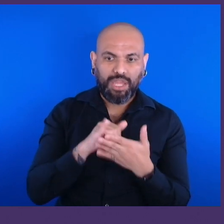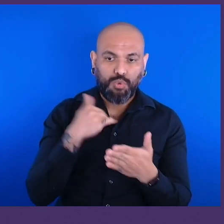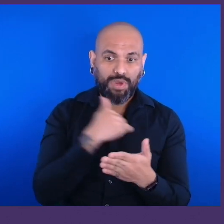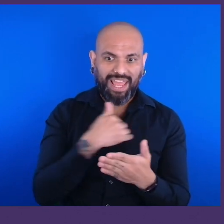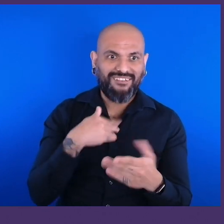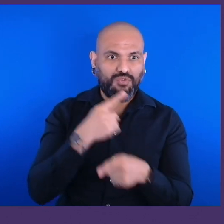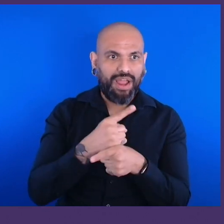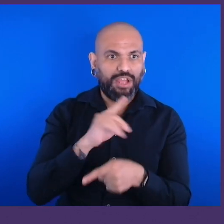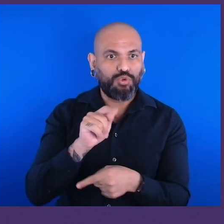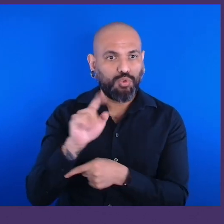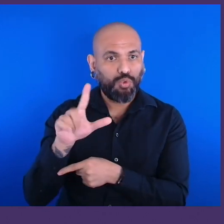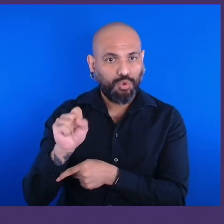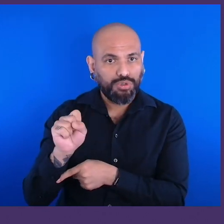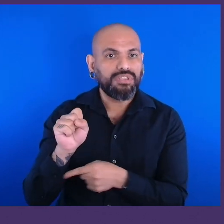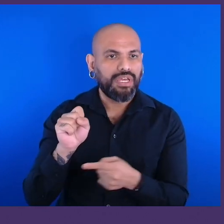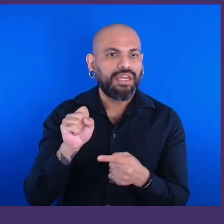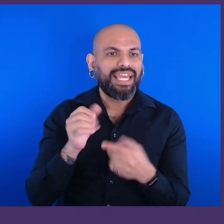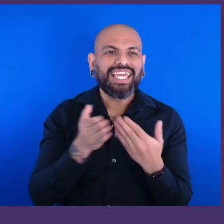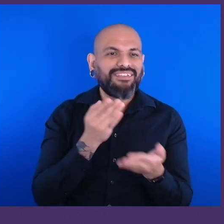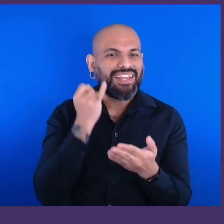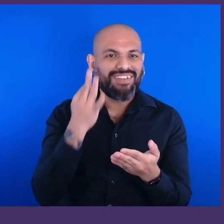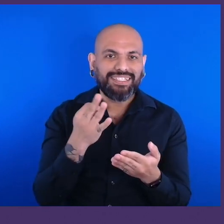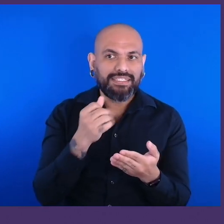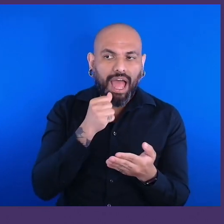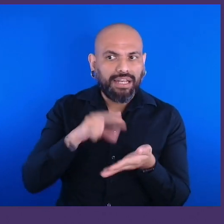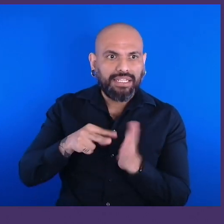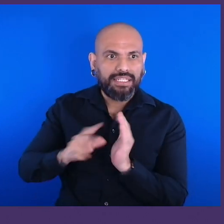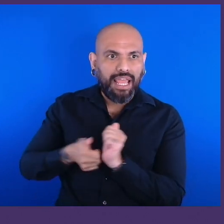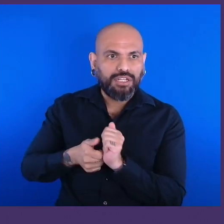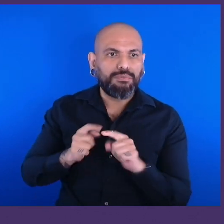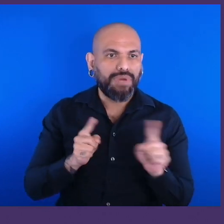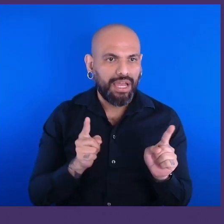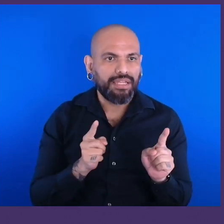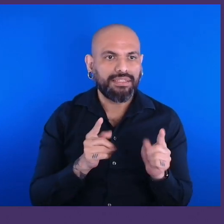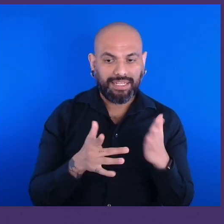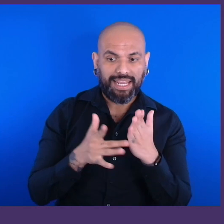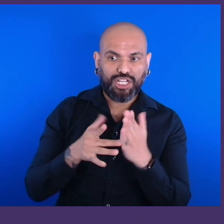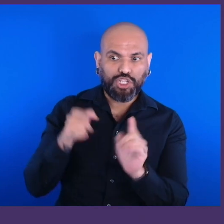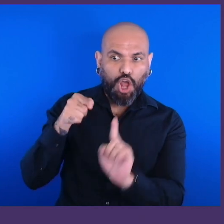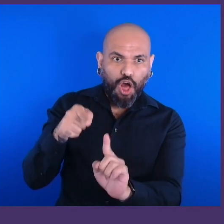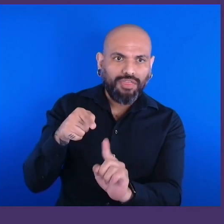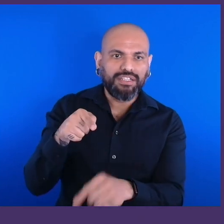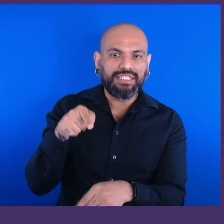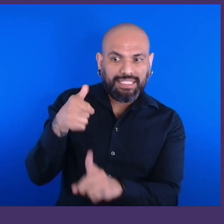if it's unintentionally, that the technology does not discriminate."